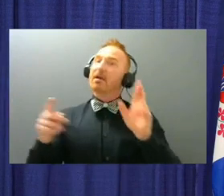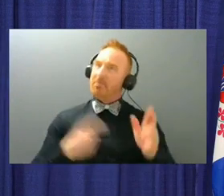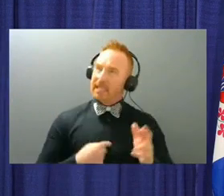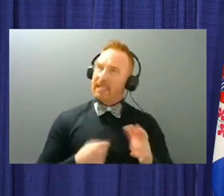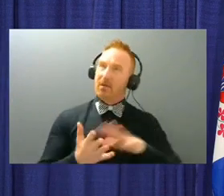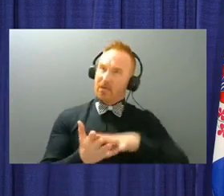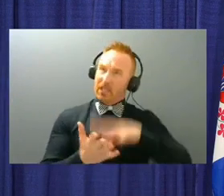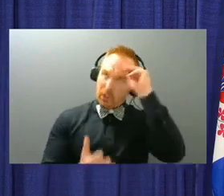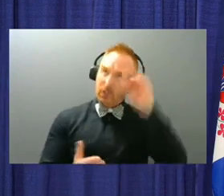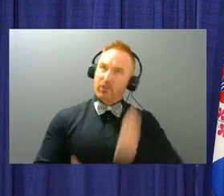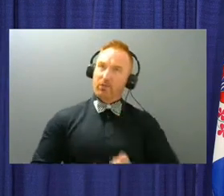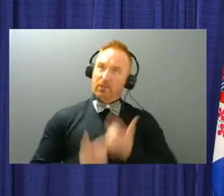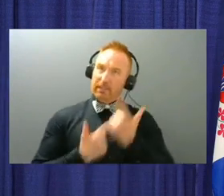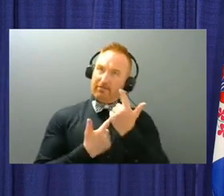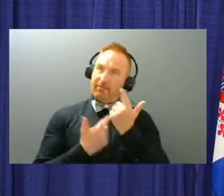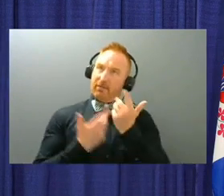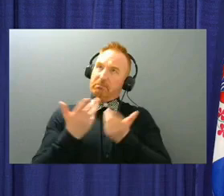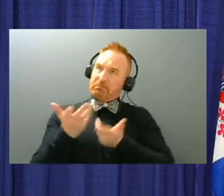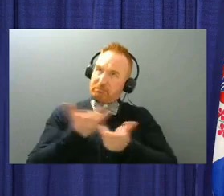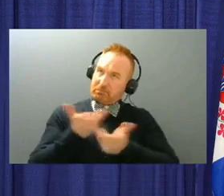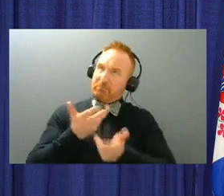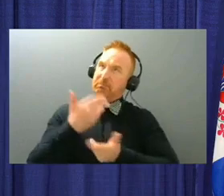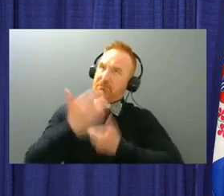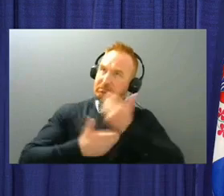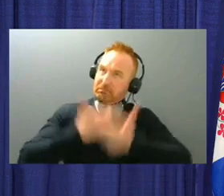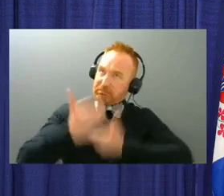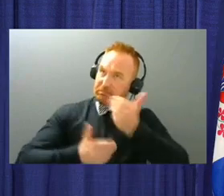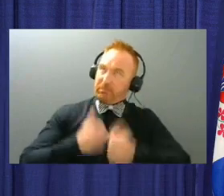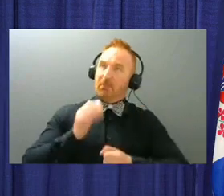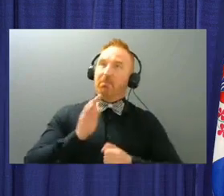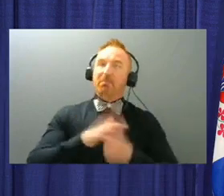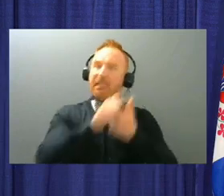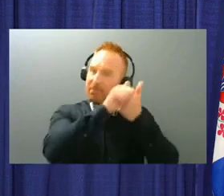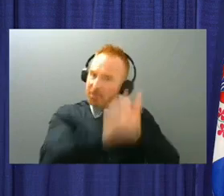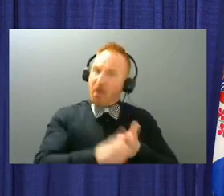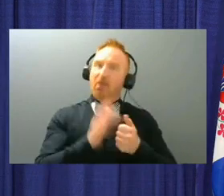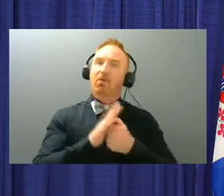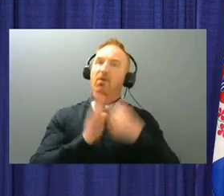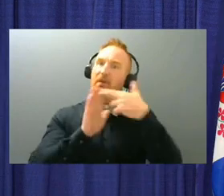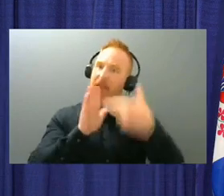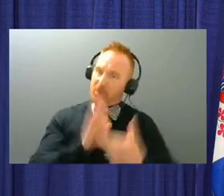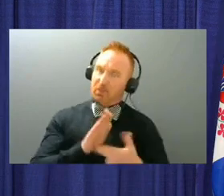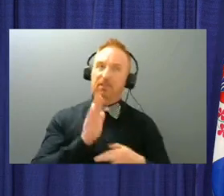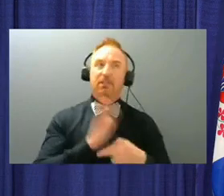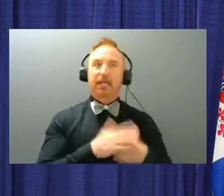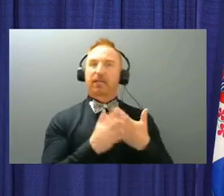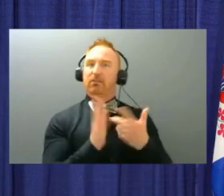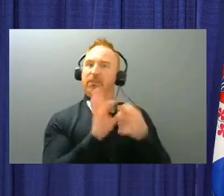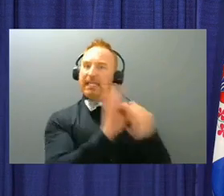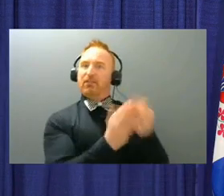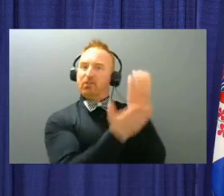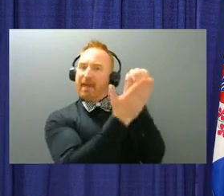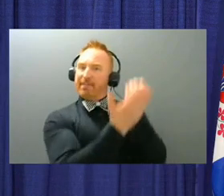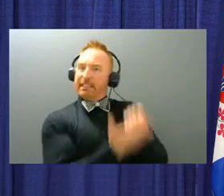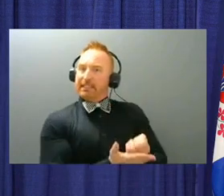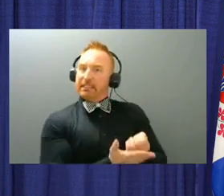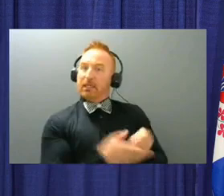by applying the public health measures based on the best evidence we have. It takes us working as a team